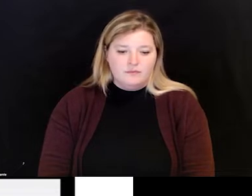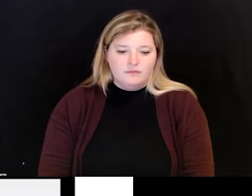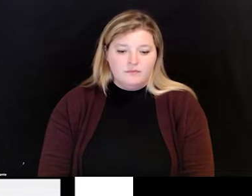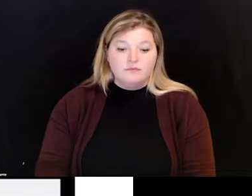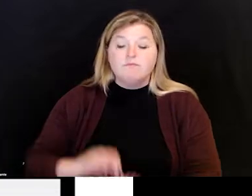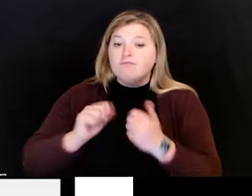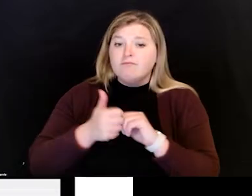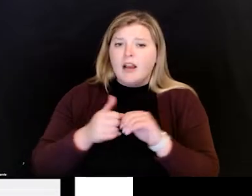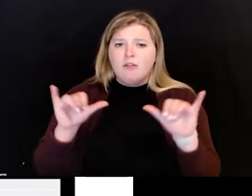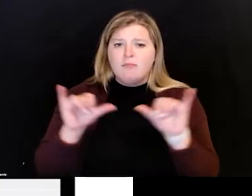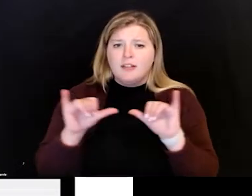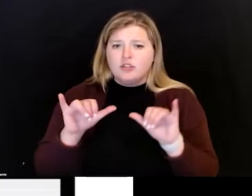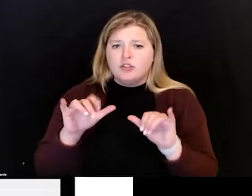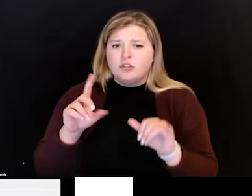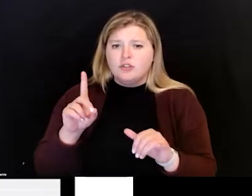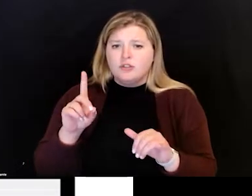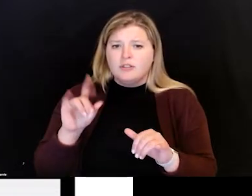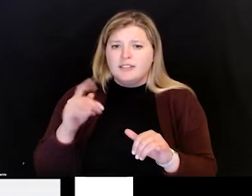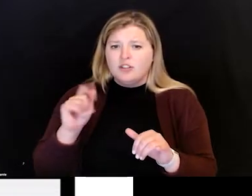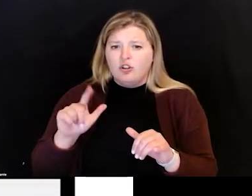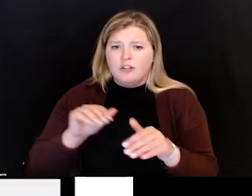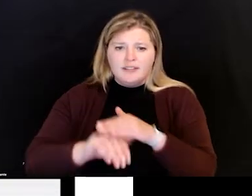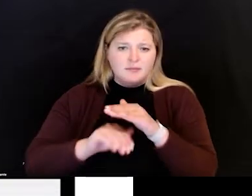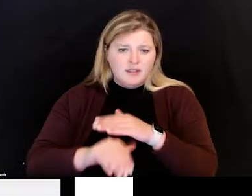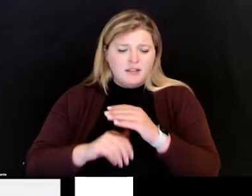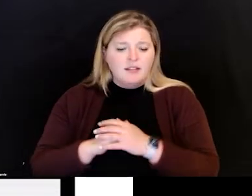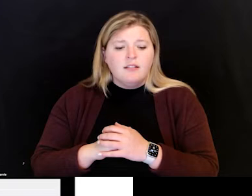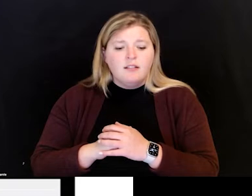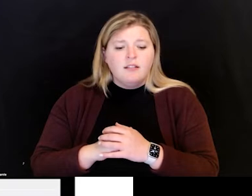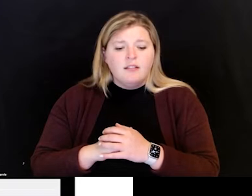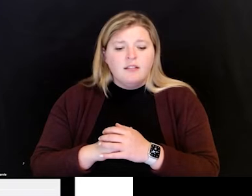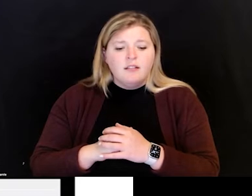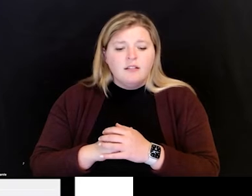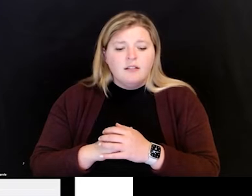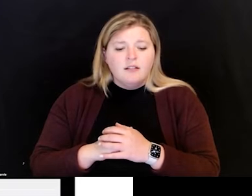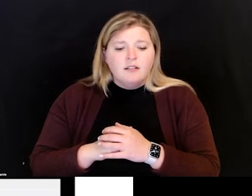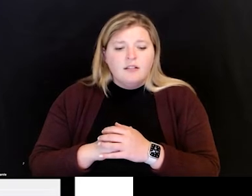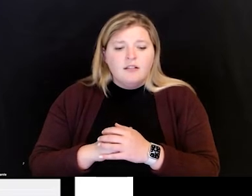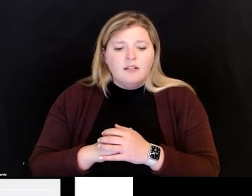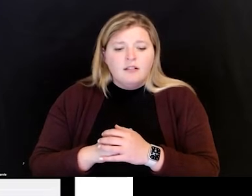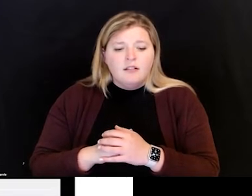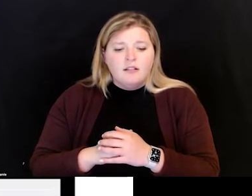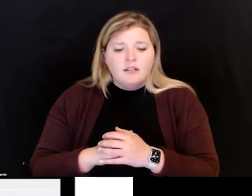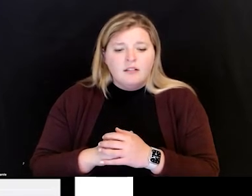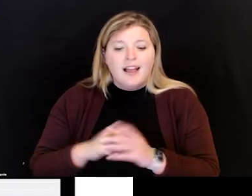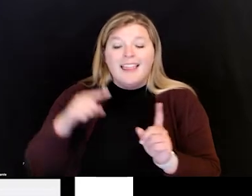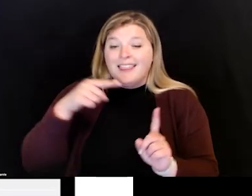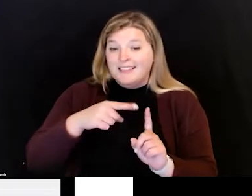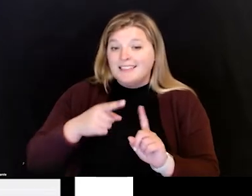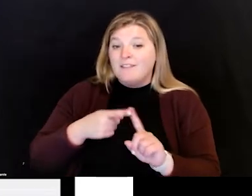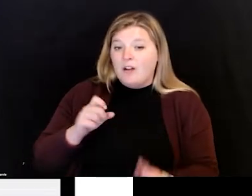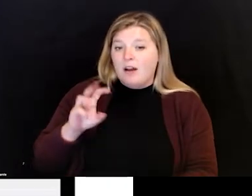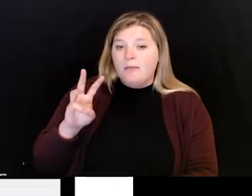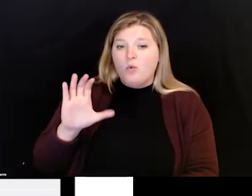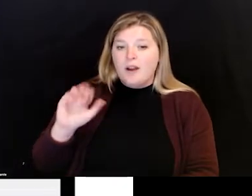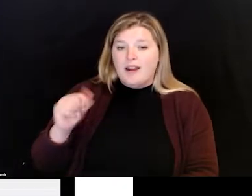How do we measure digital accessibility? For the initiated and uninitiated, this is from WCAG, the Web Content